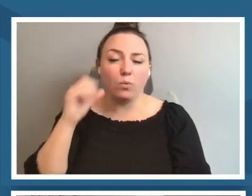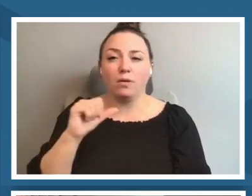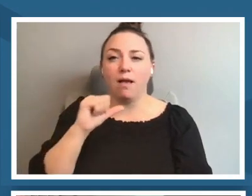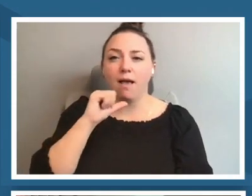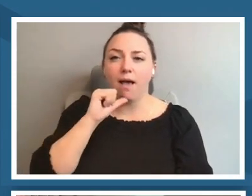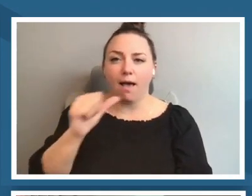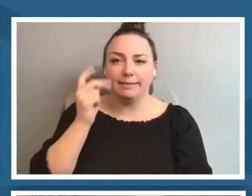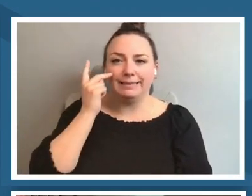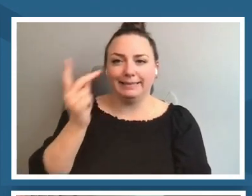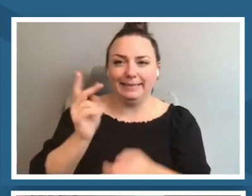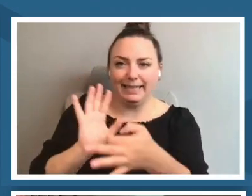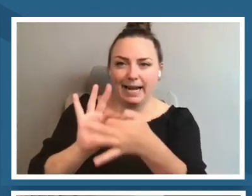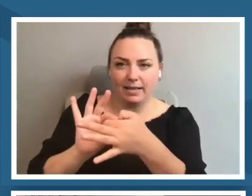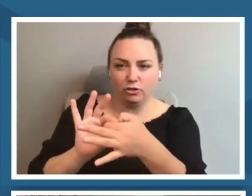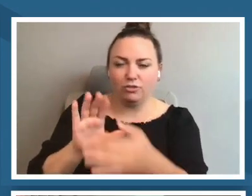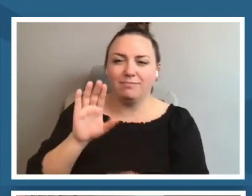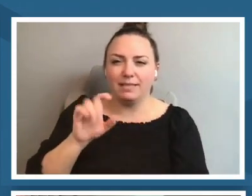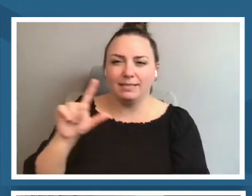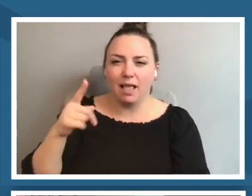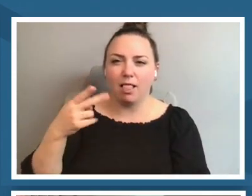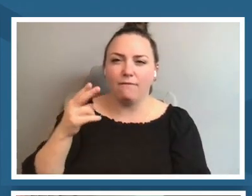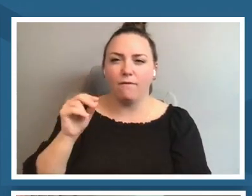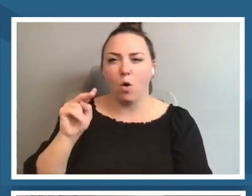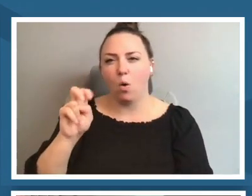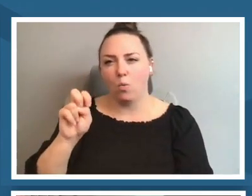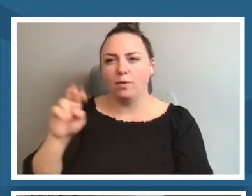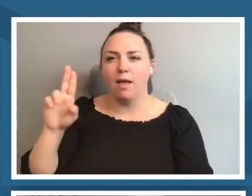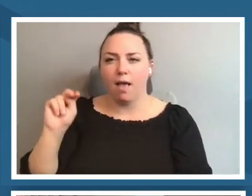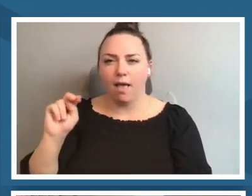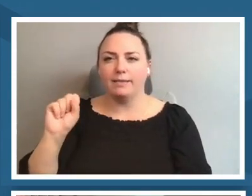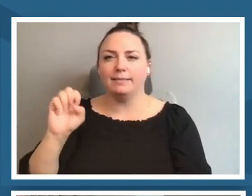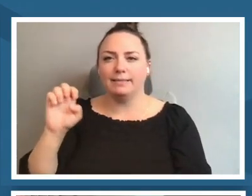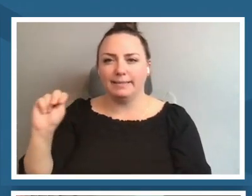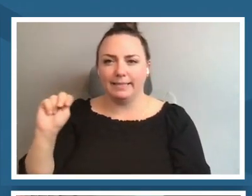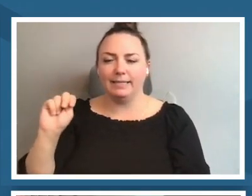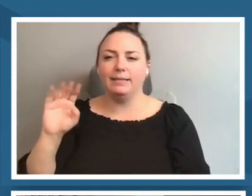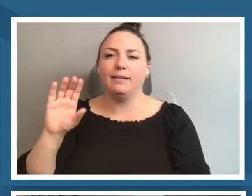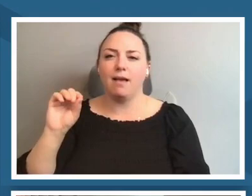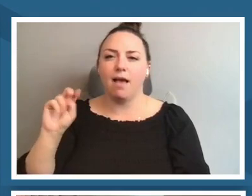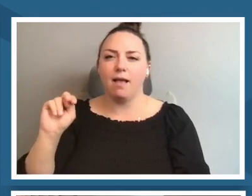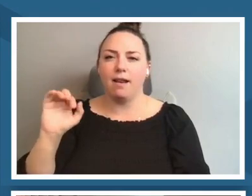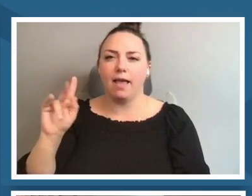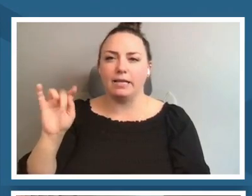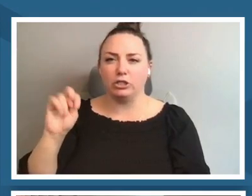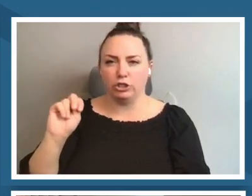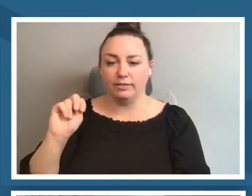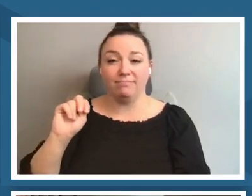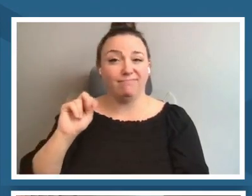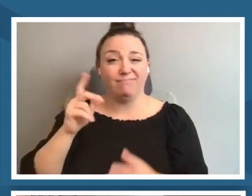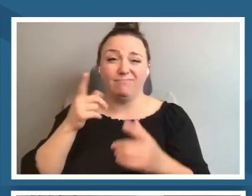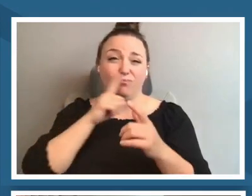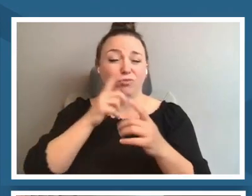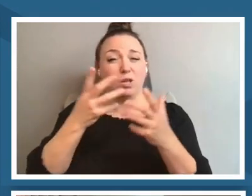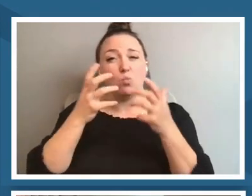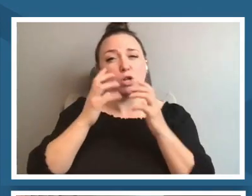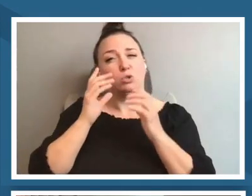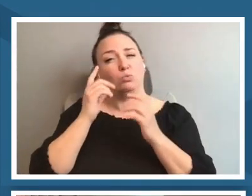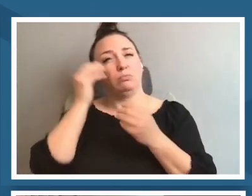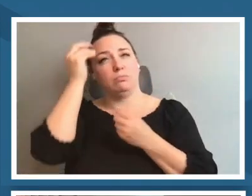exploring is that how through the cell phone that you have the smartphone that you're really holding